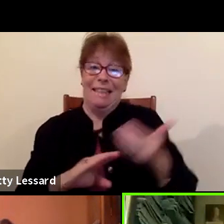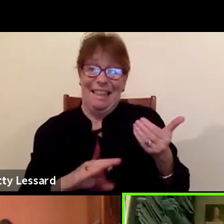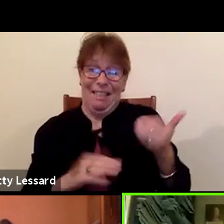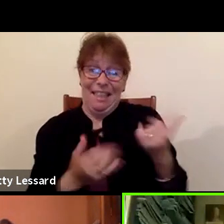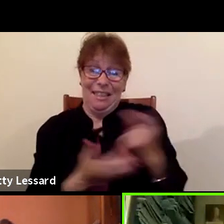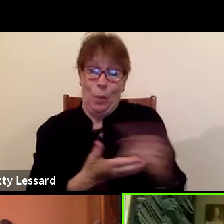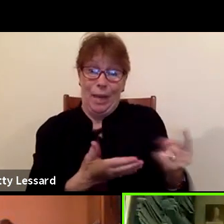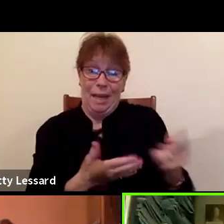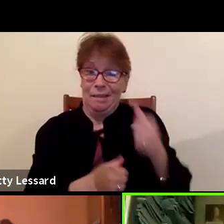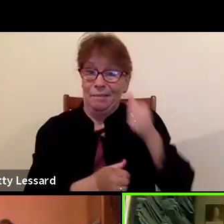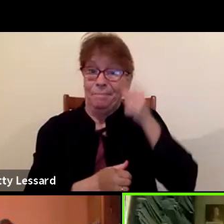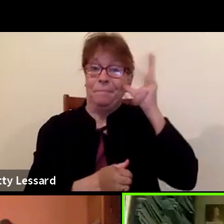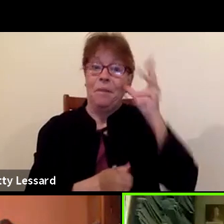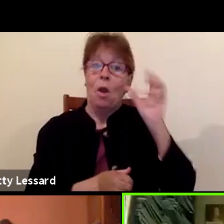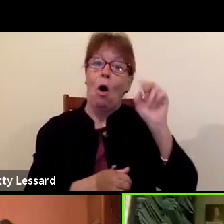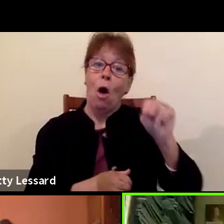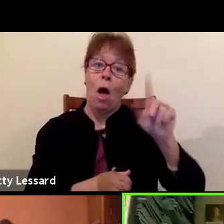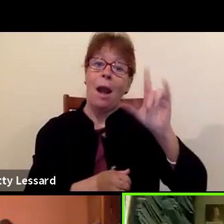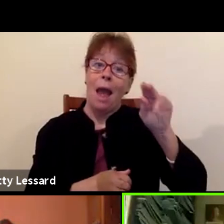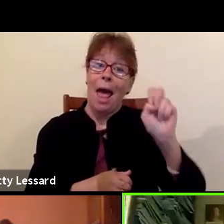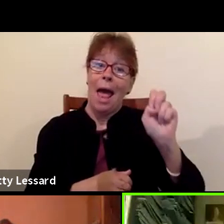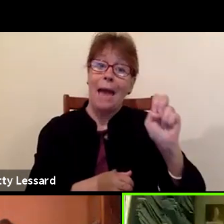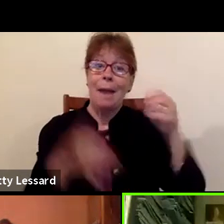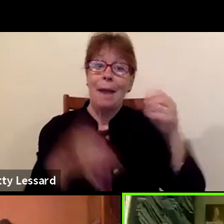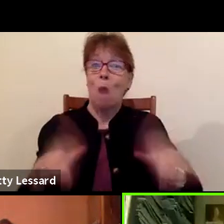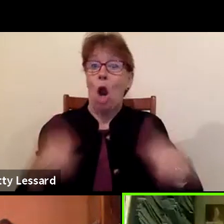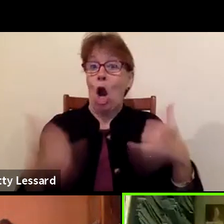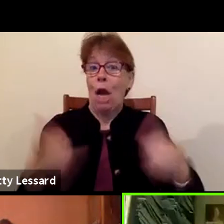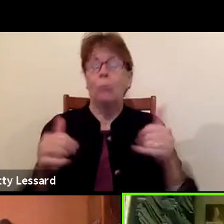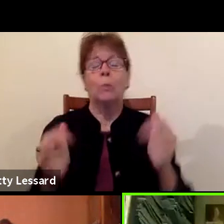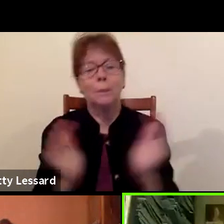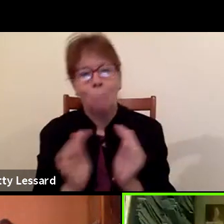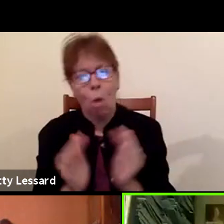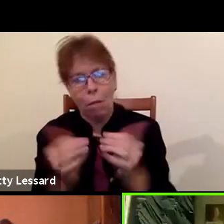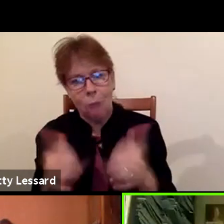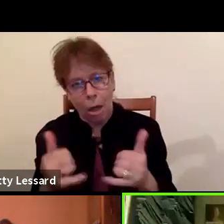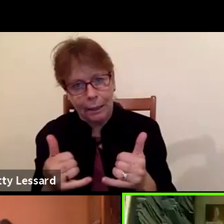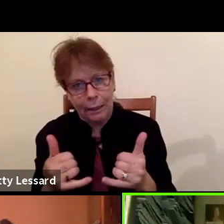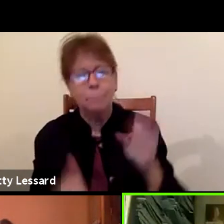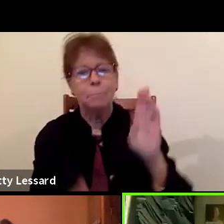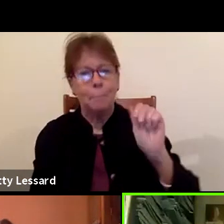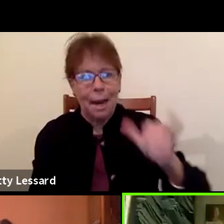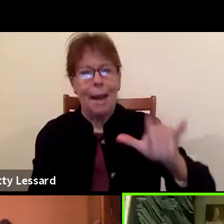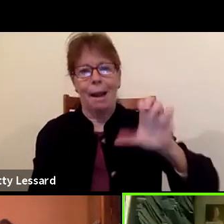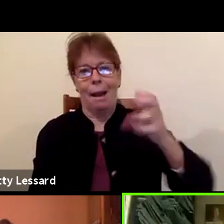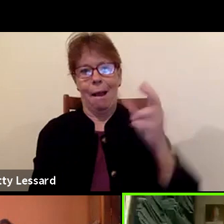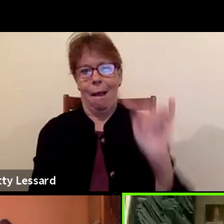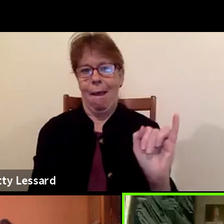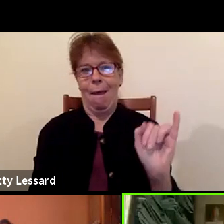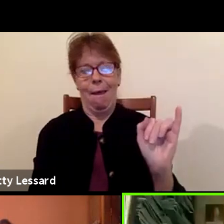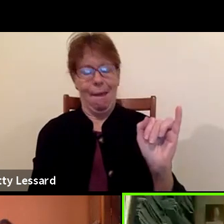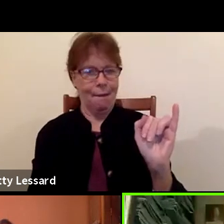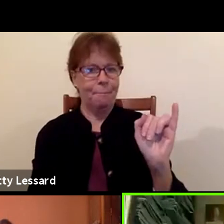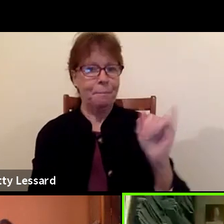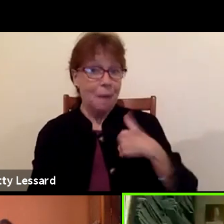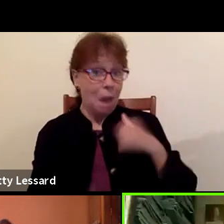Except for that we're all by ourselves. And so this is one more chance just to get together. Earlier this